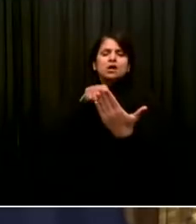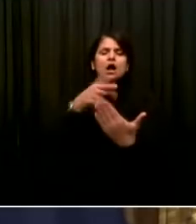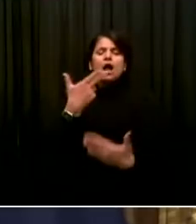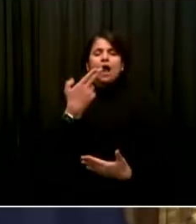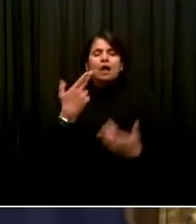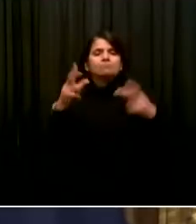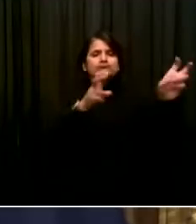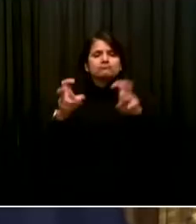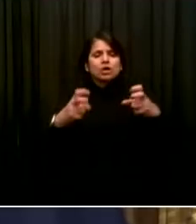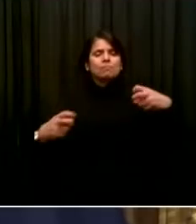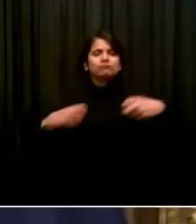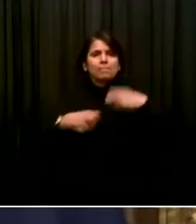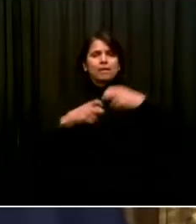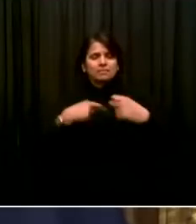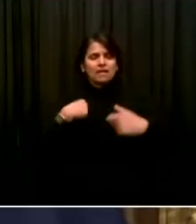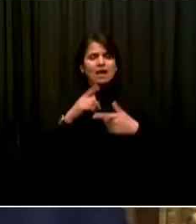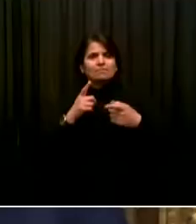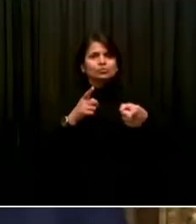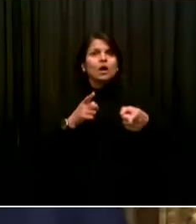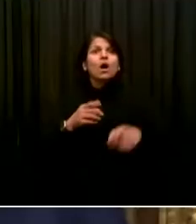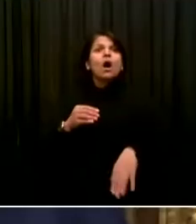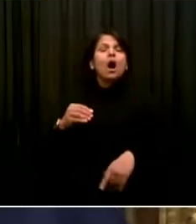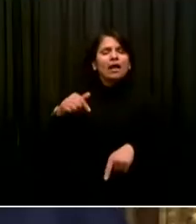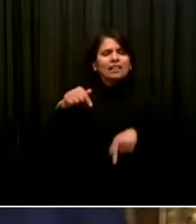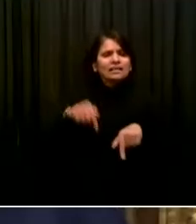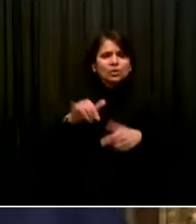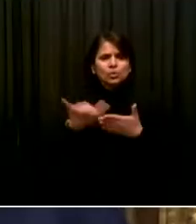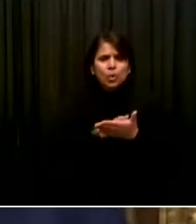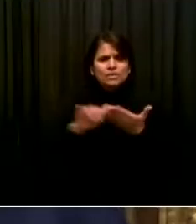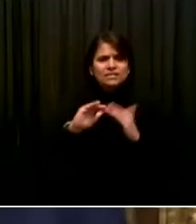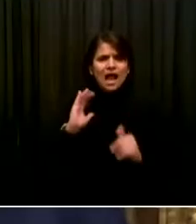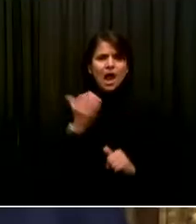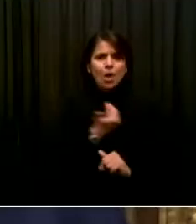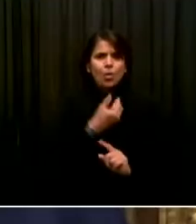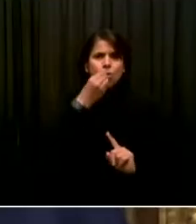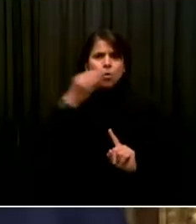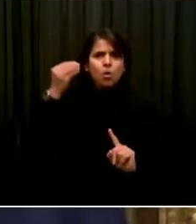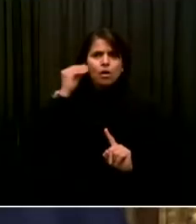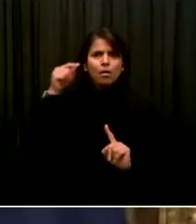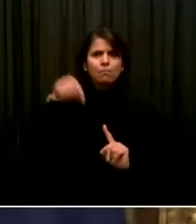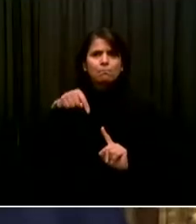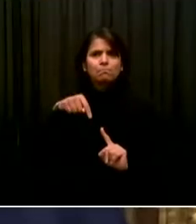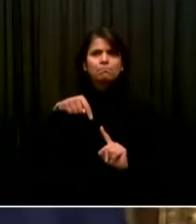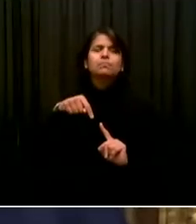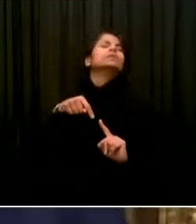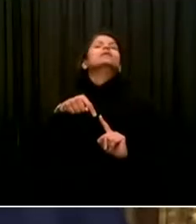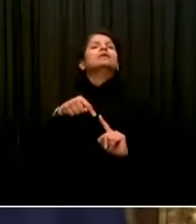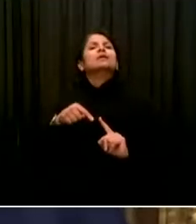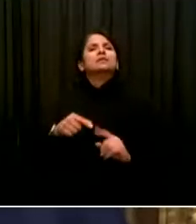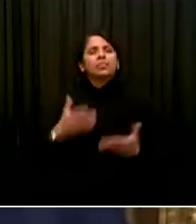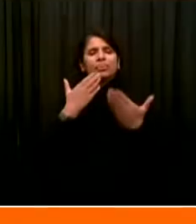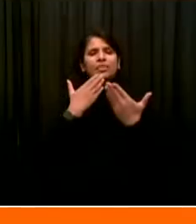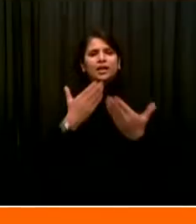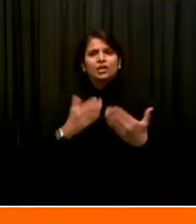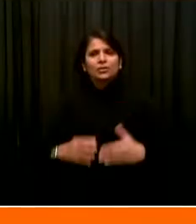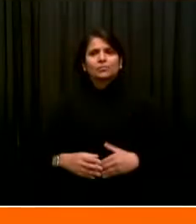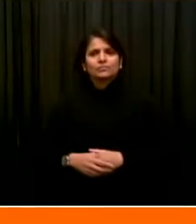UP TO DEFEND THE WAY OF PEACE AND THERO GWTOH F PROSPERITY. THIS IS OUR MOMENT AS A